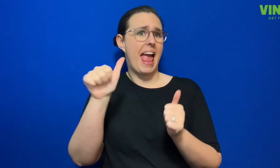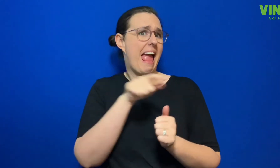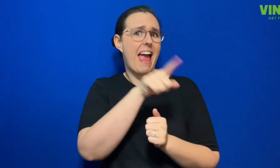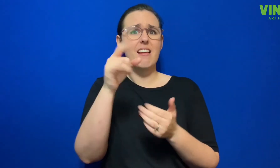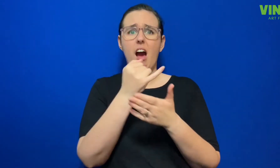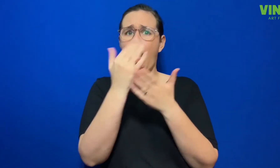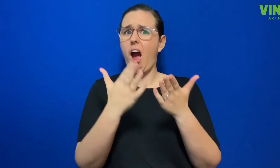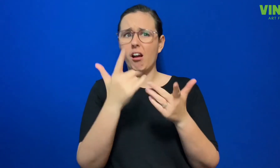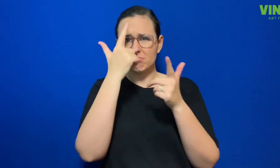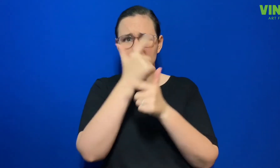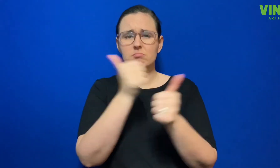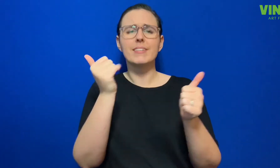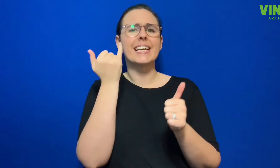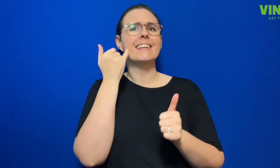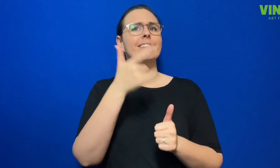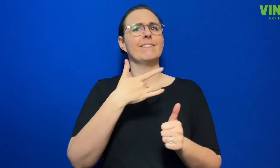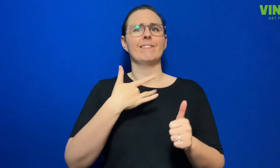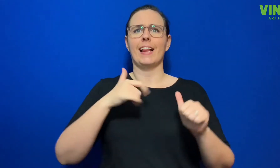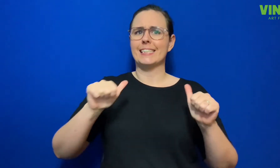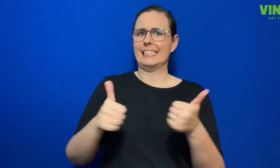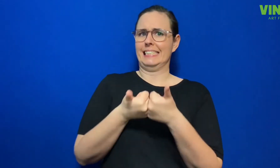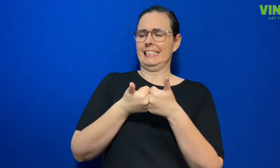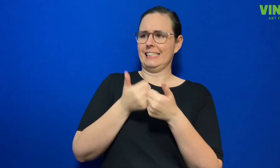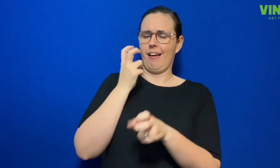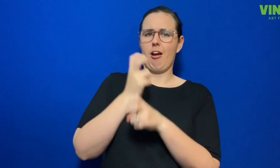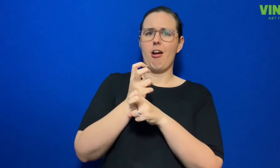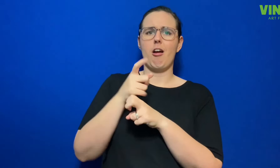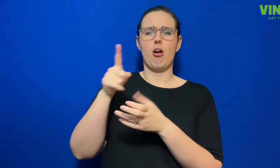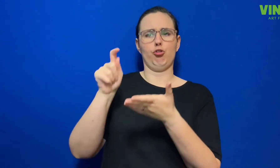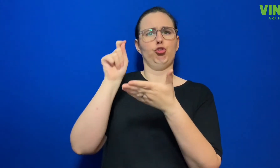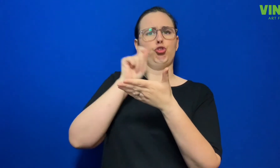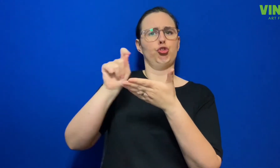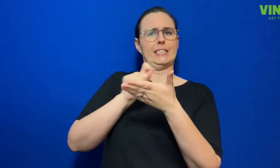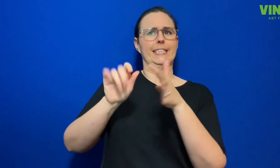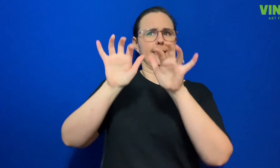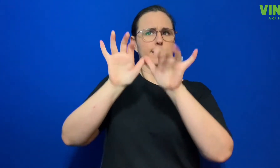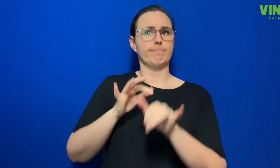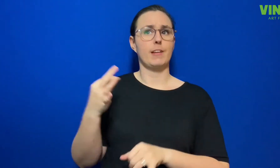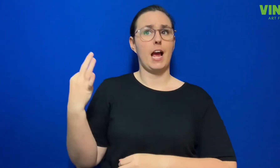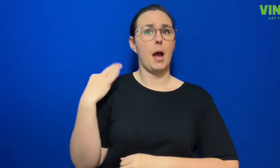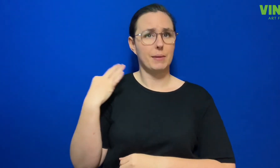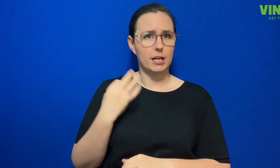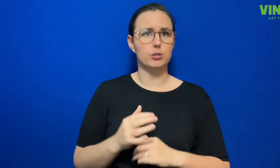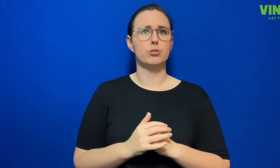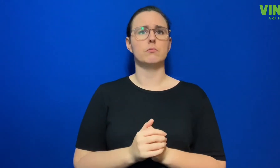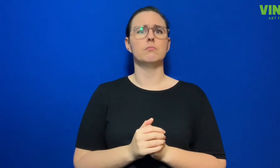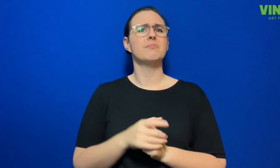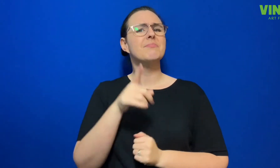from any artist for whom it is challenging to submit a written application.